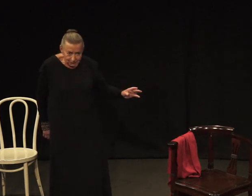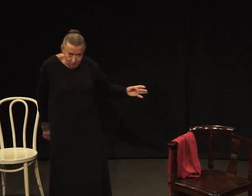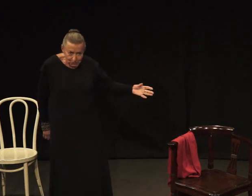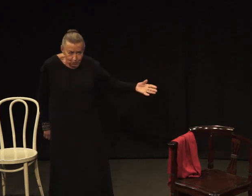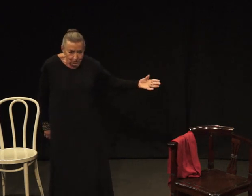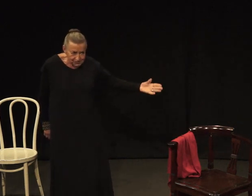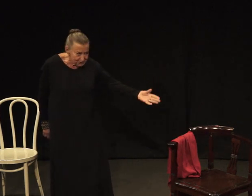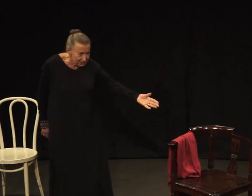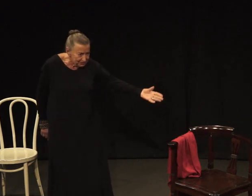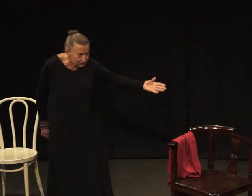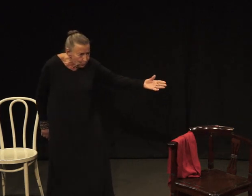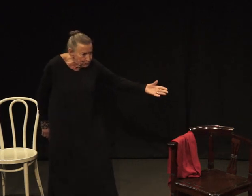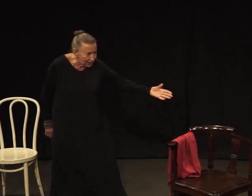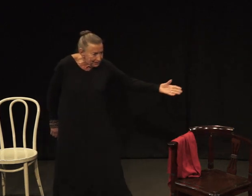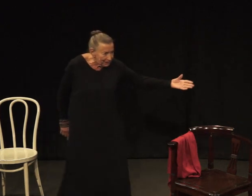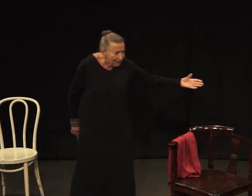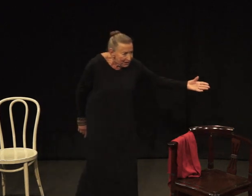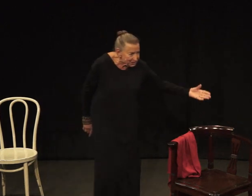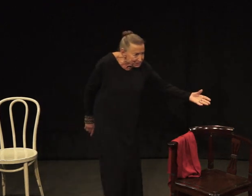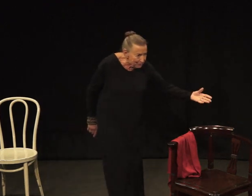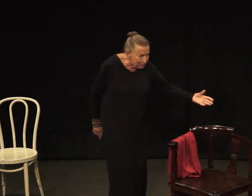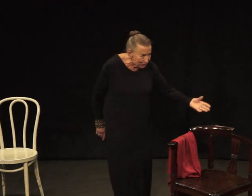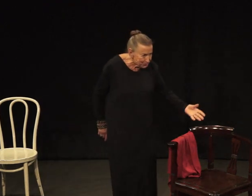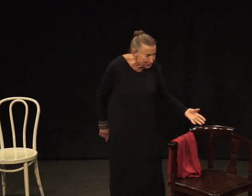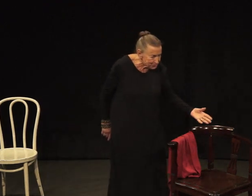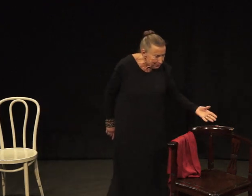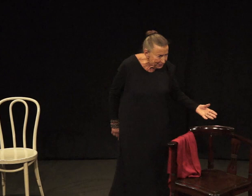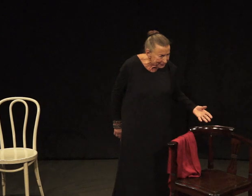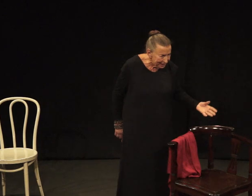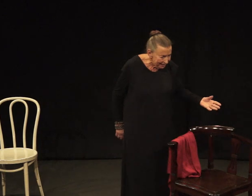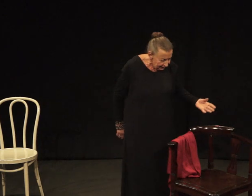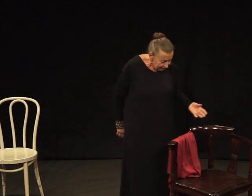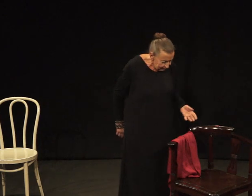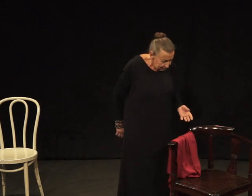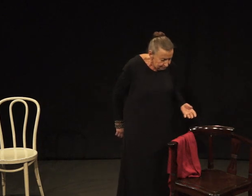was newly laid out there unfastened, across the armrest of a chair.